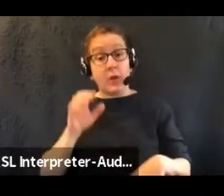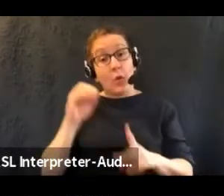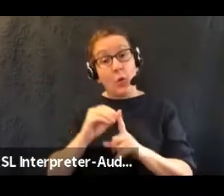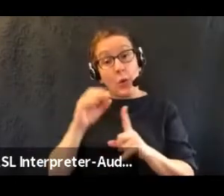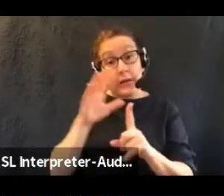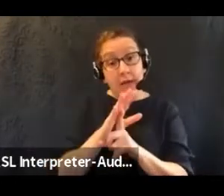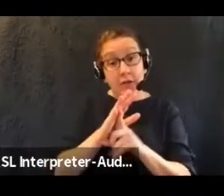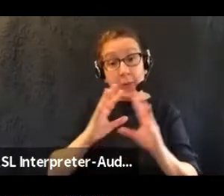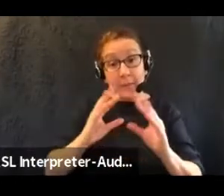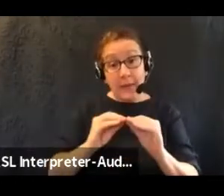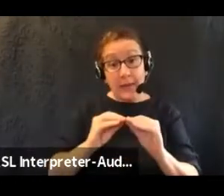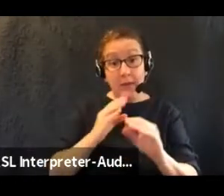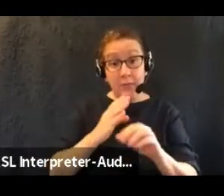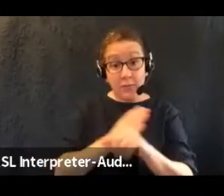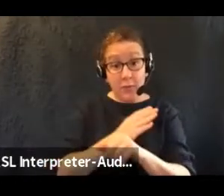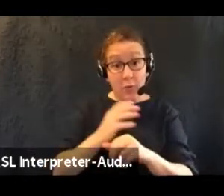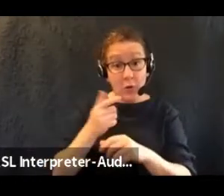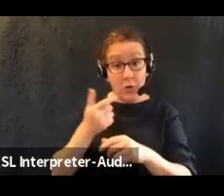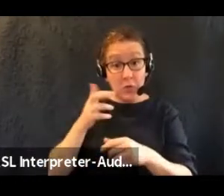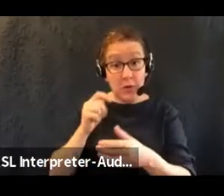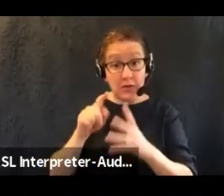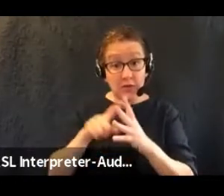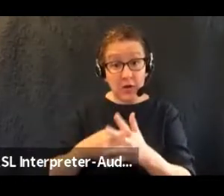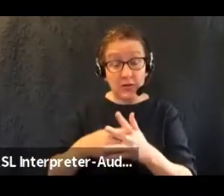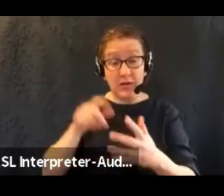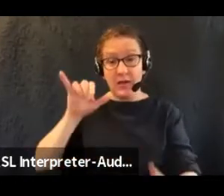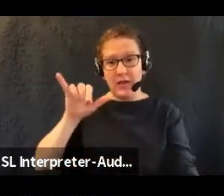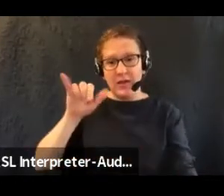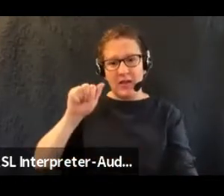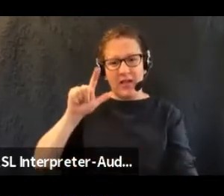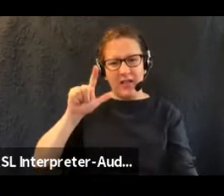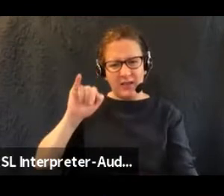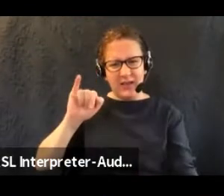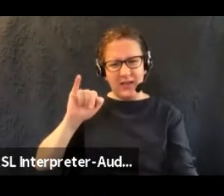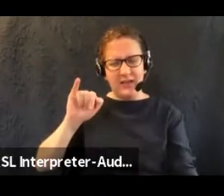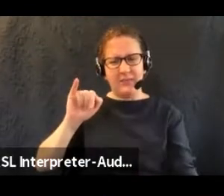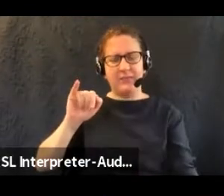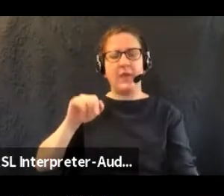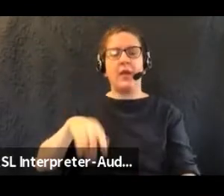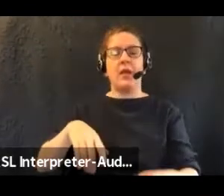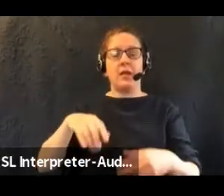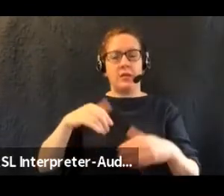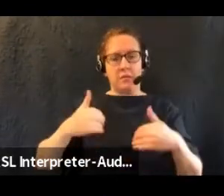An example was with the YALI program, Young African Leaders Initiative, we've taken our